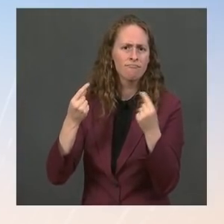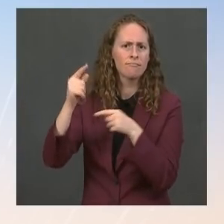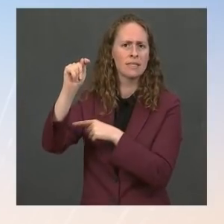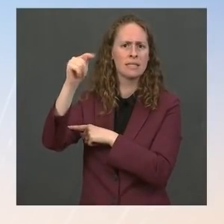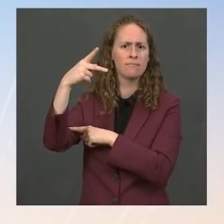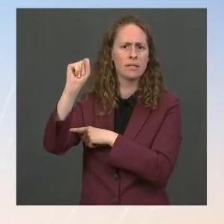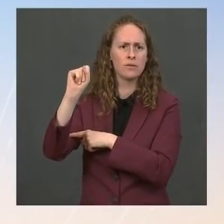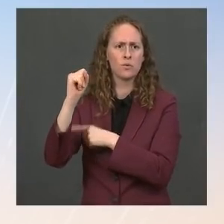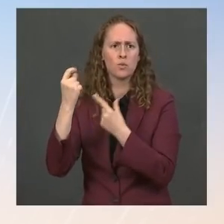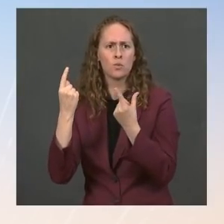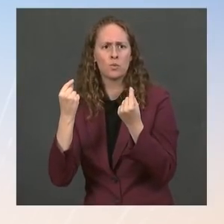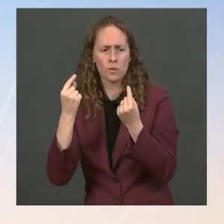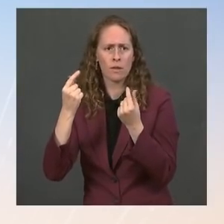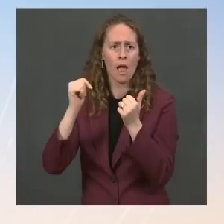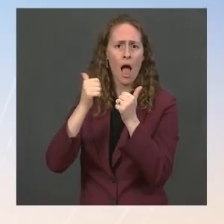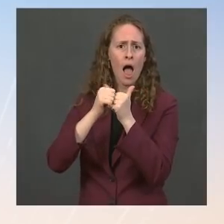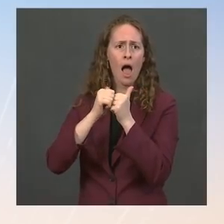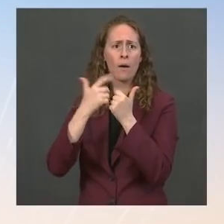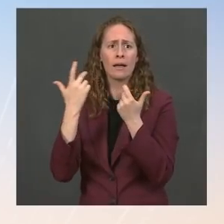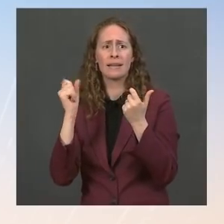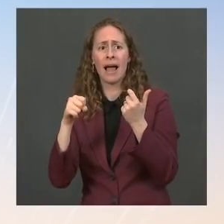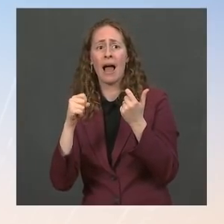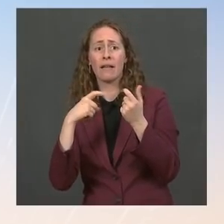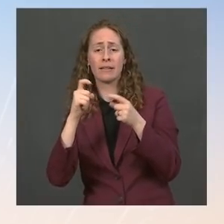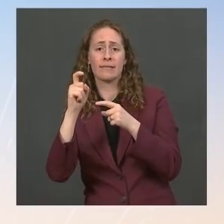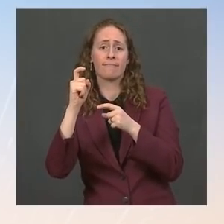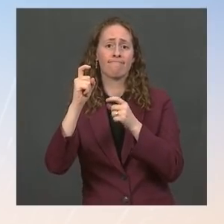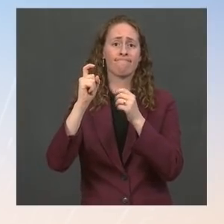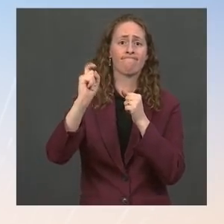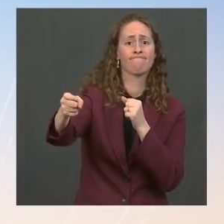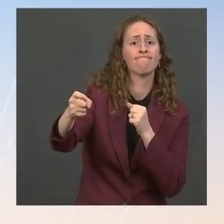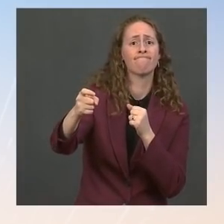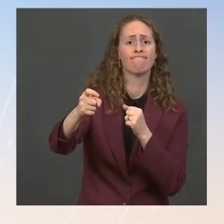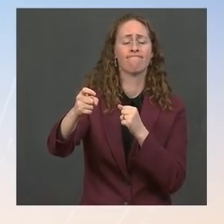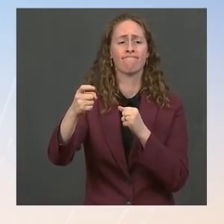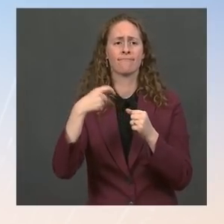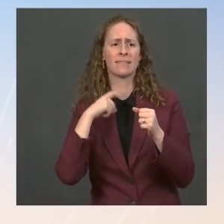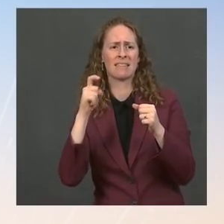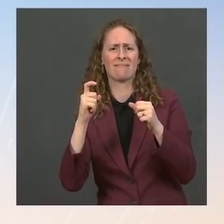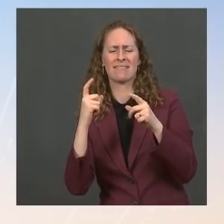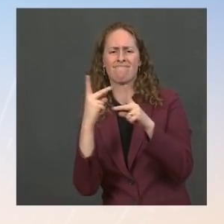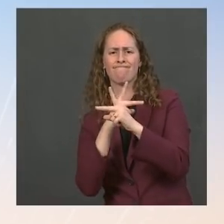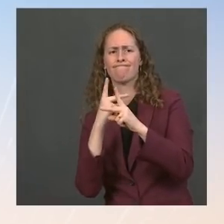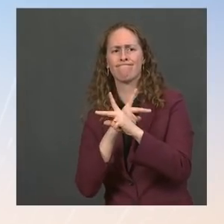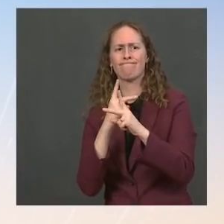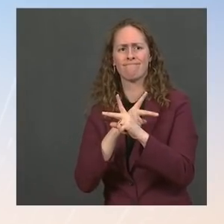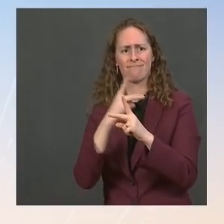and adjusted over the course of the last several months to account for circumstances on the ground in Haiti.